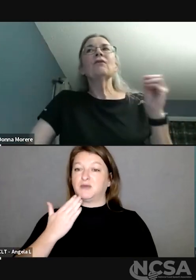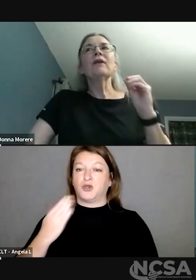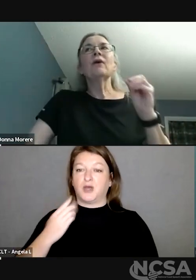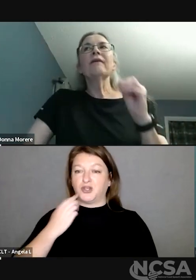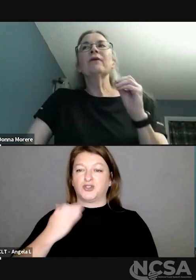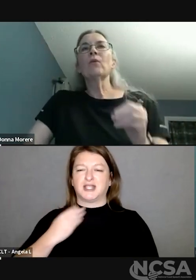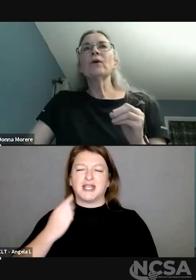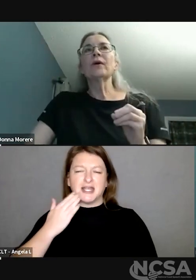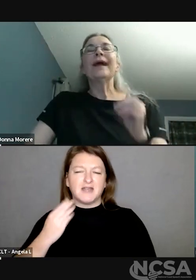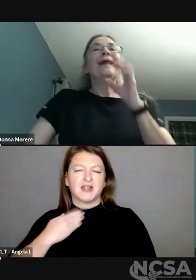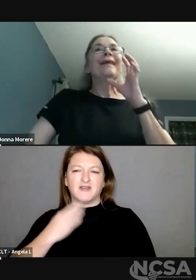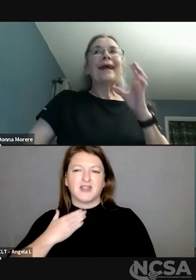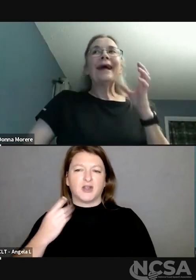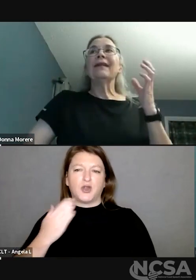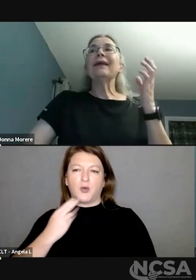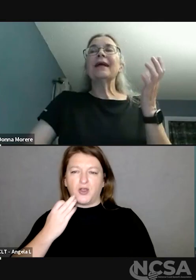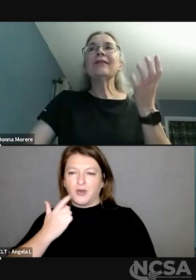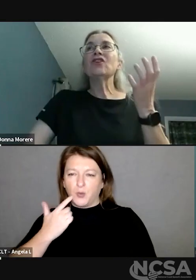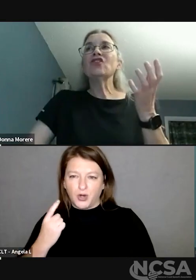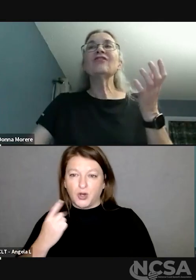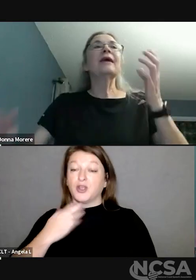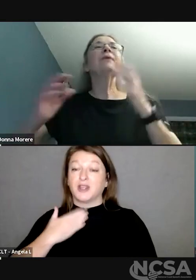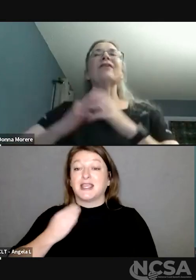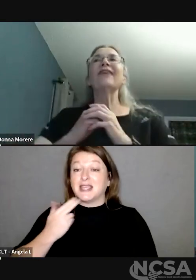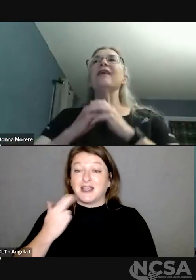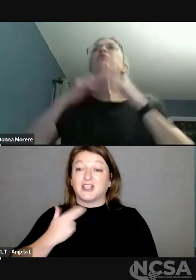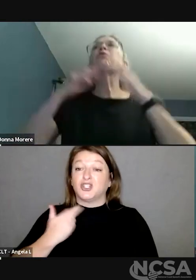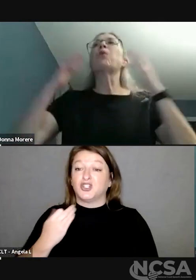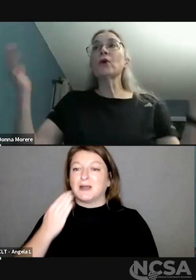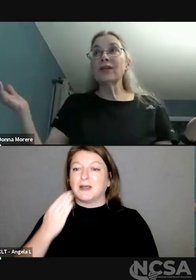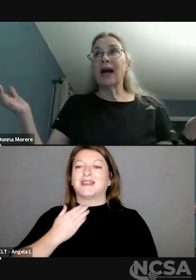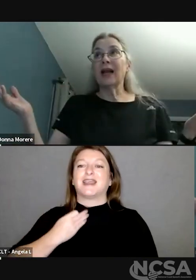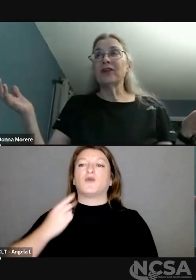they don't know every word they can get the gist, and because they have world knowledge,